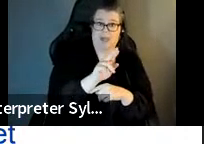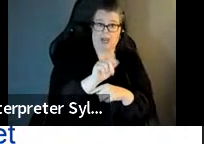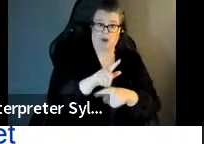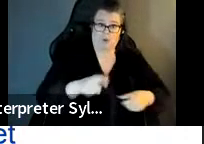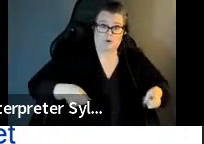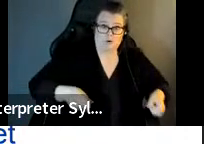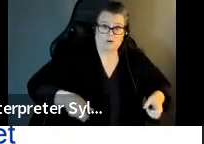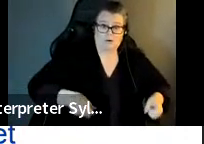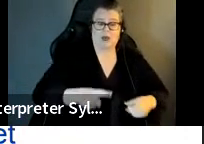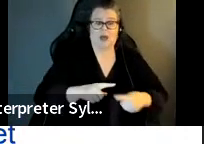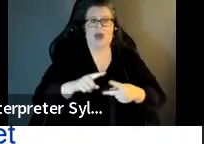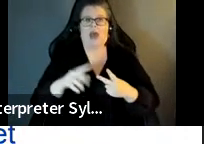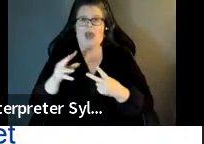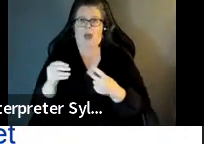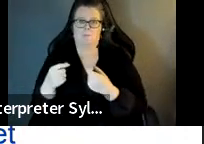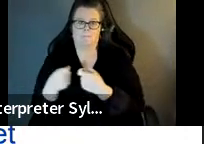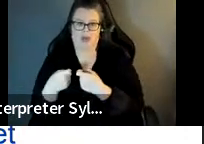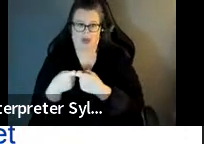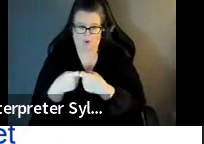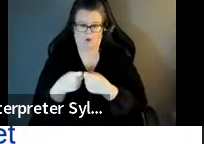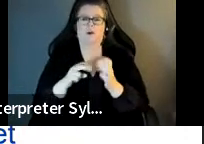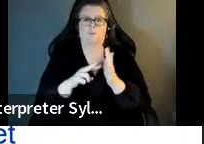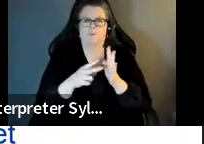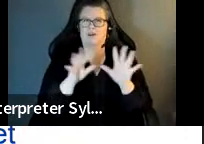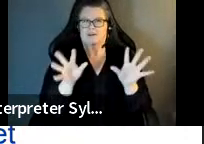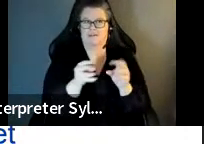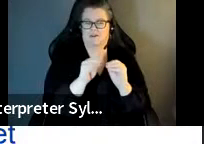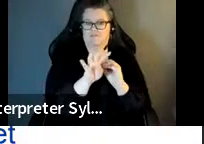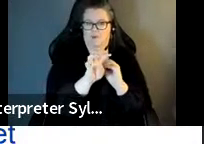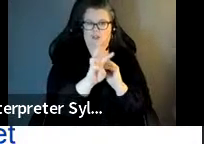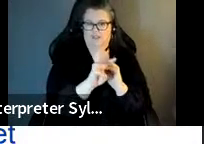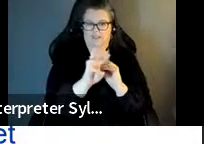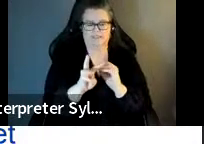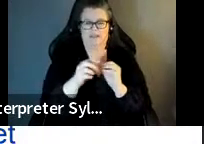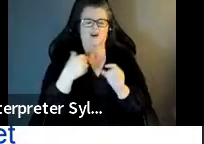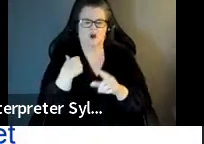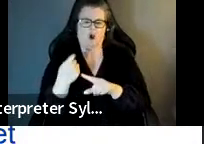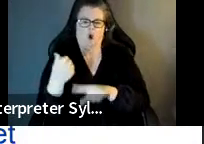from 466 individuals, and I've excluded scooter users.